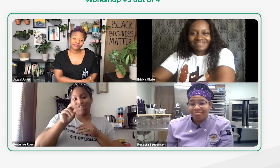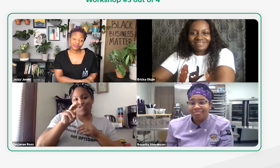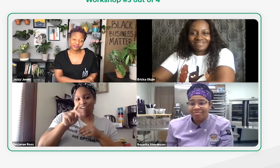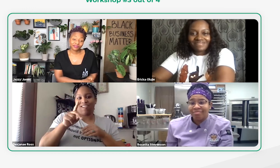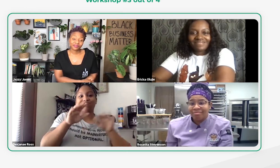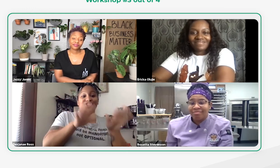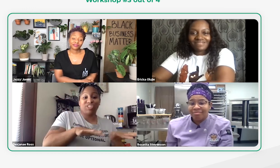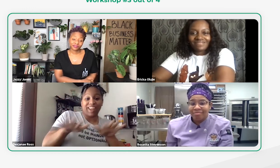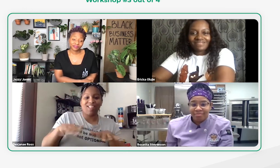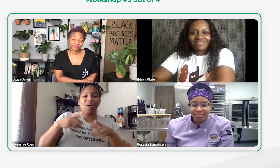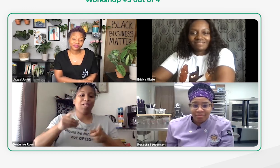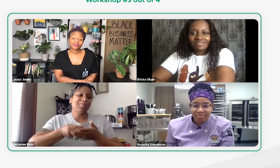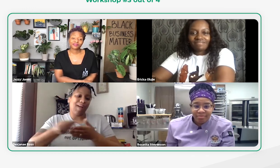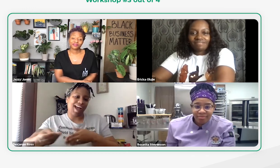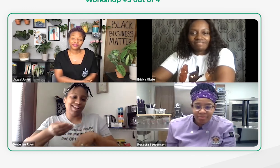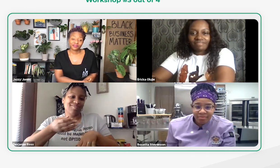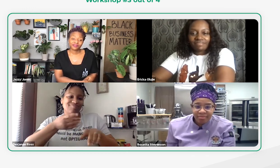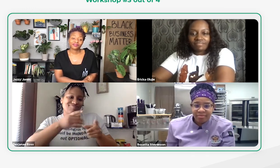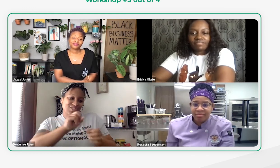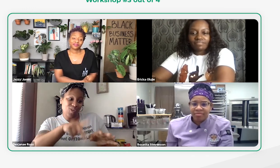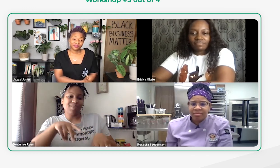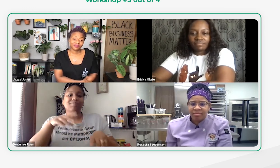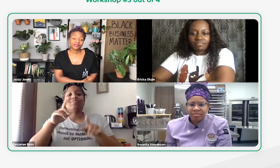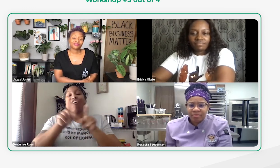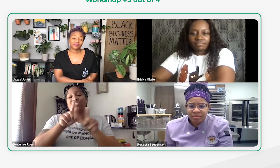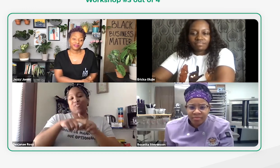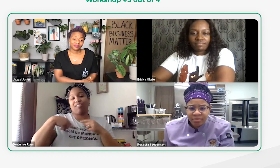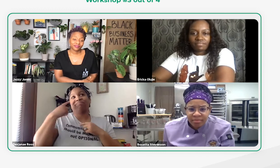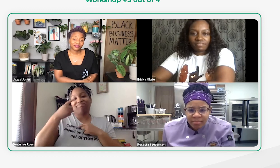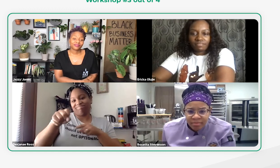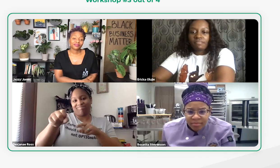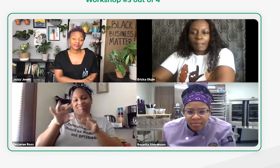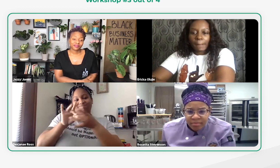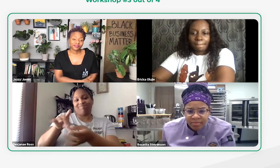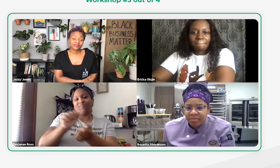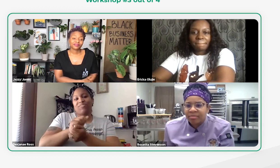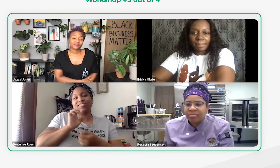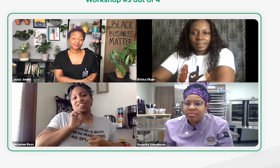That would be great. If they had a place to chill the same time they could look at the syrup in one.